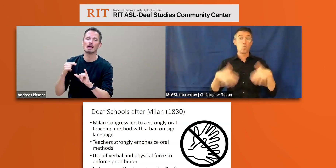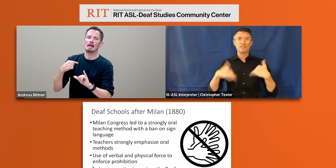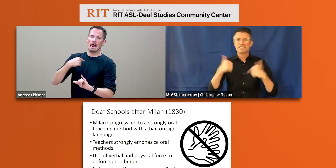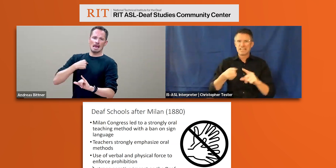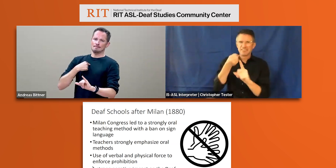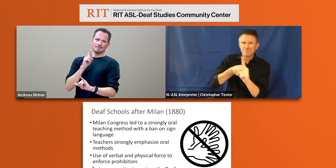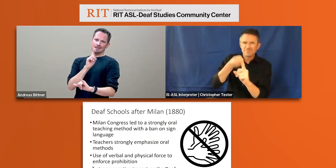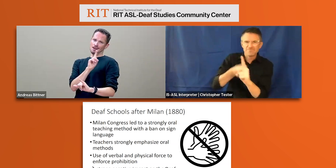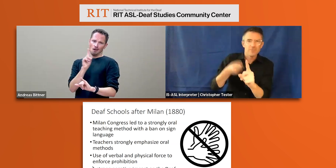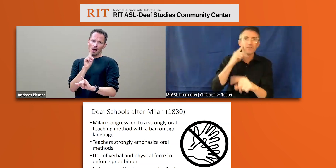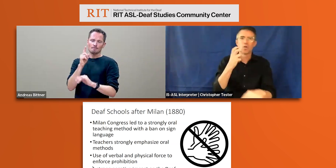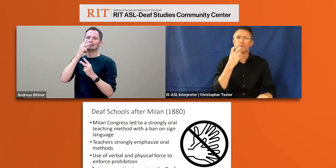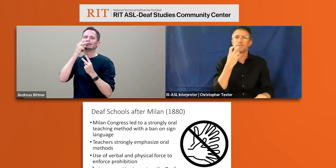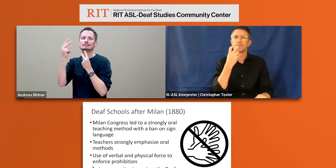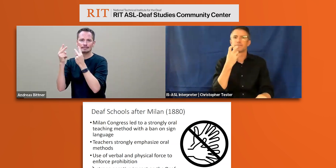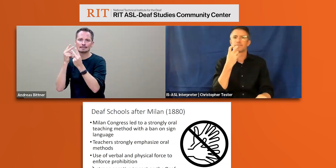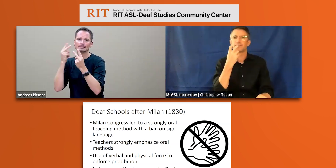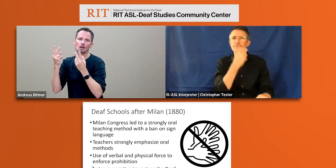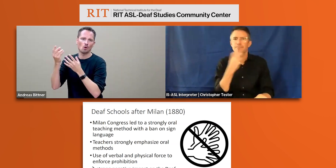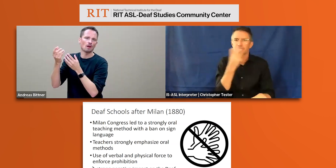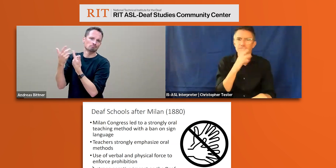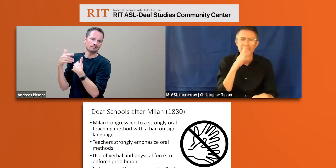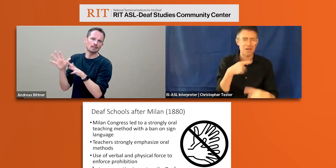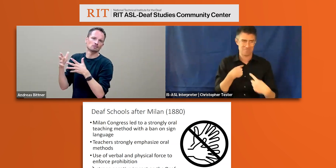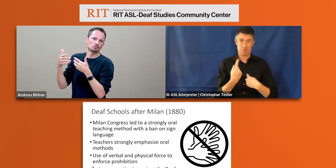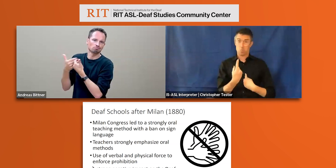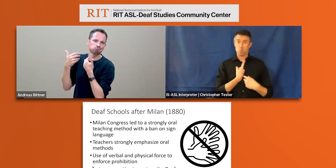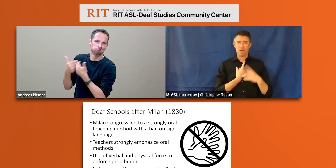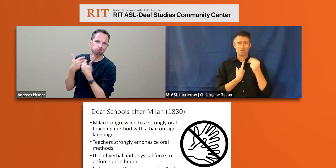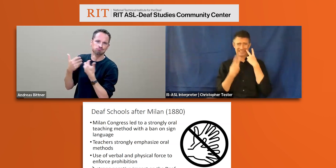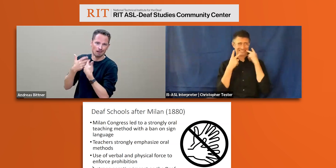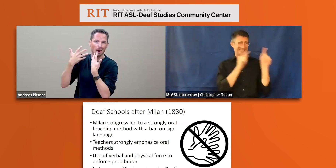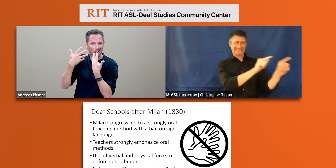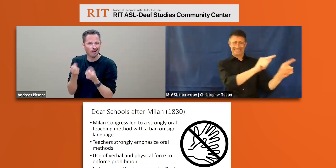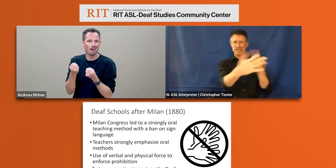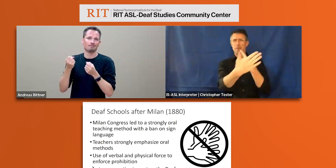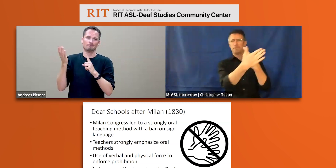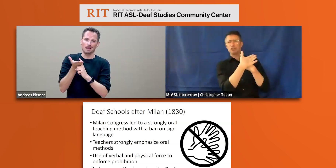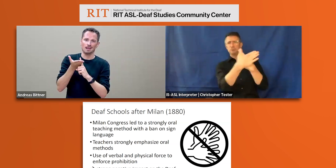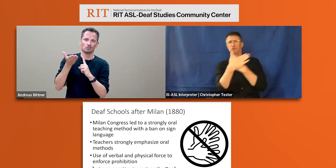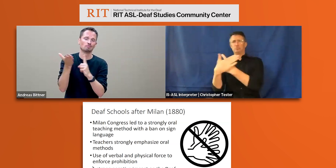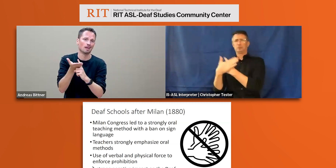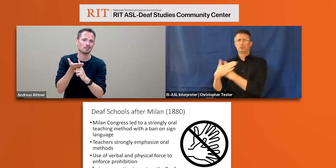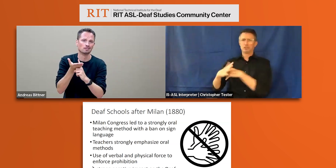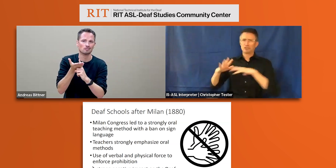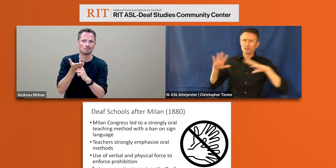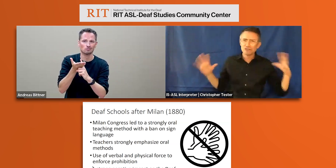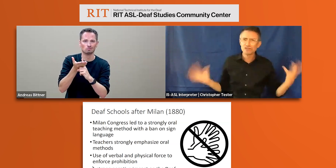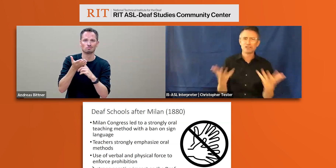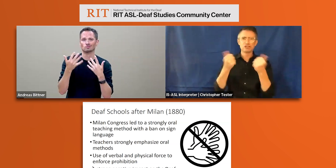In my time in school... I was pressured.